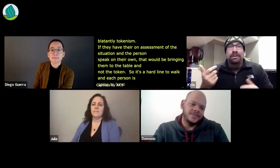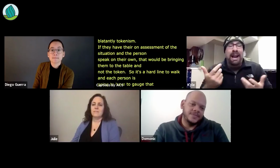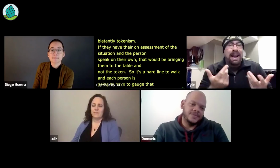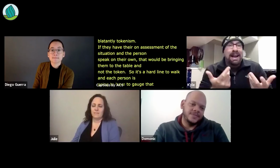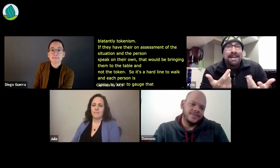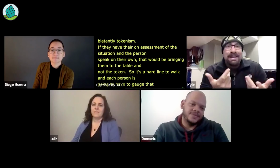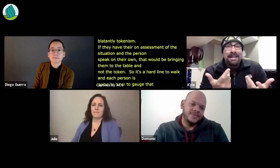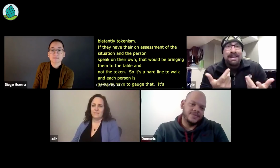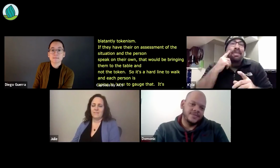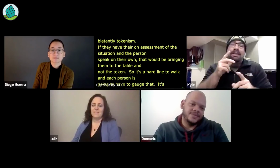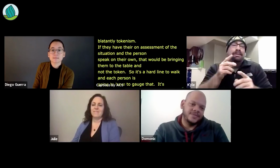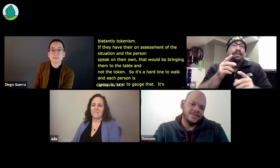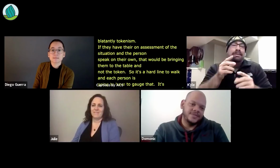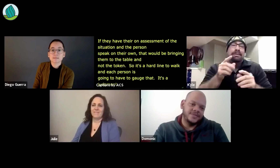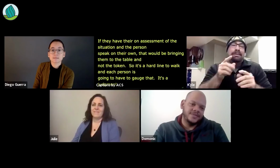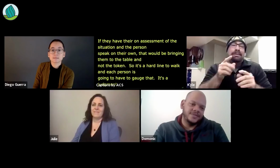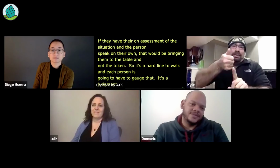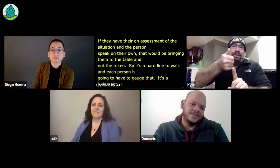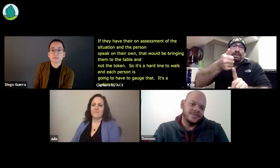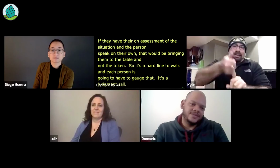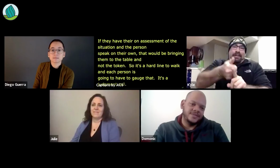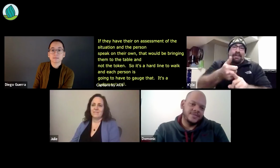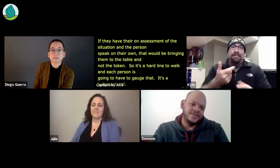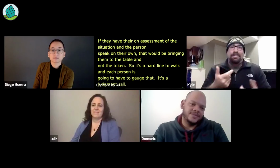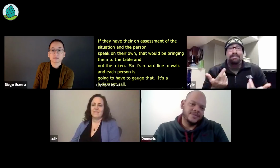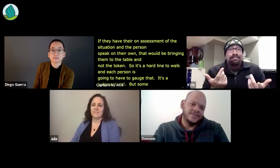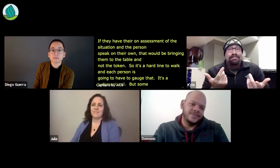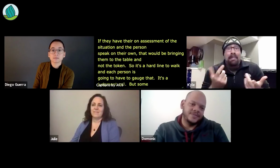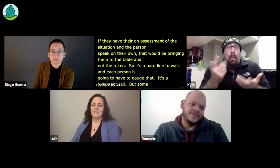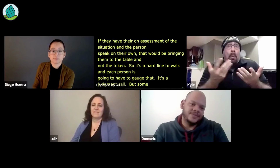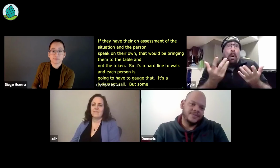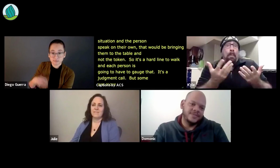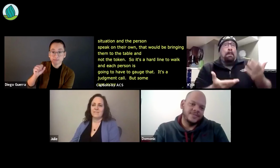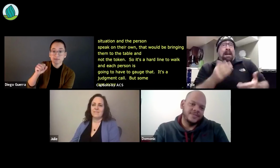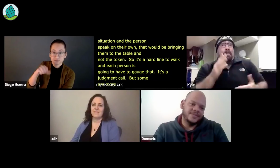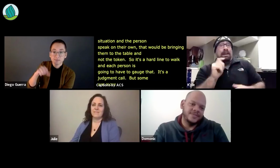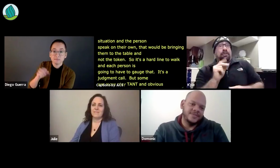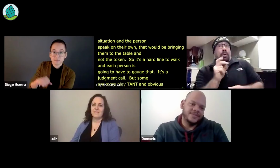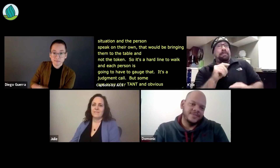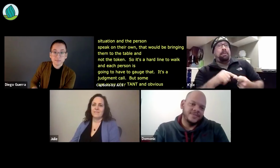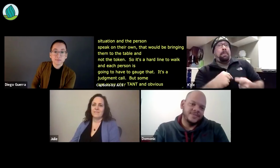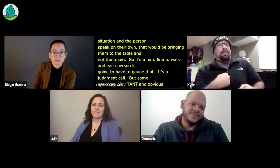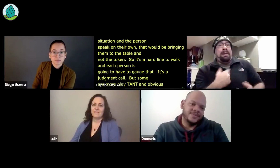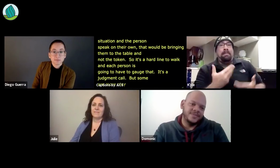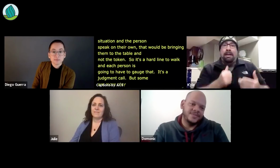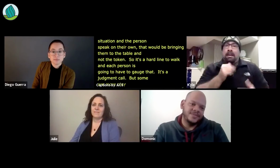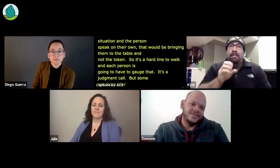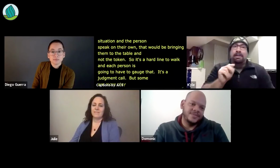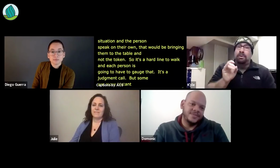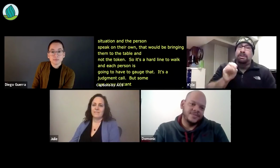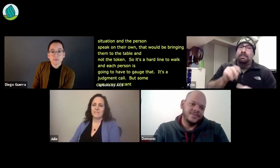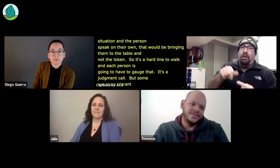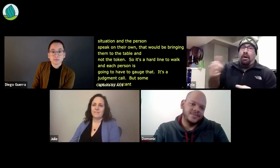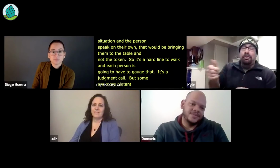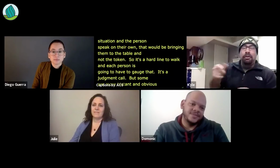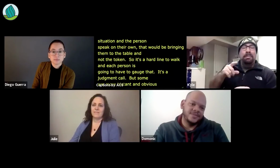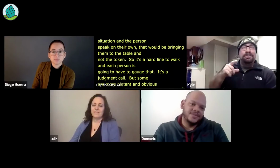and so I think it's something to take a look at for yourself. What-- and, again, for me, it might look like tokenism but not to another person.